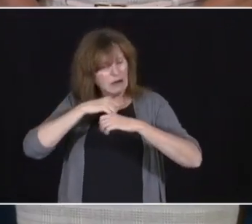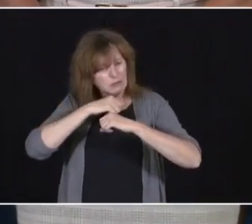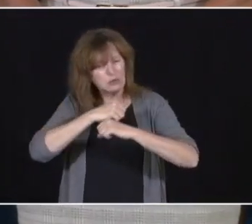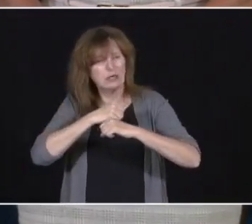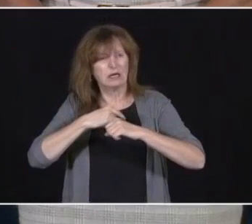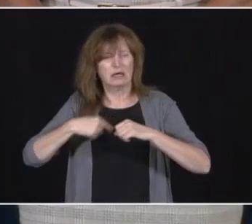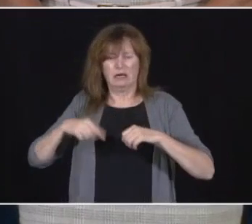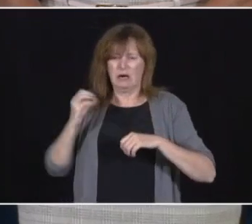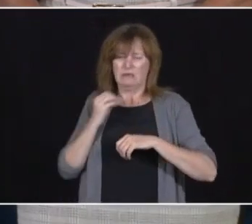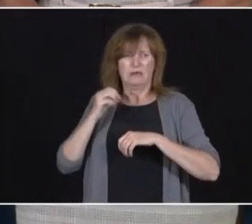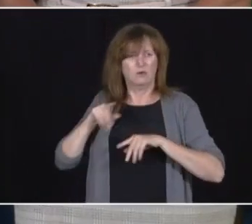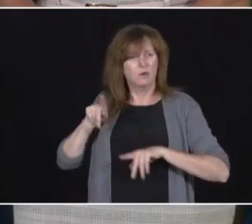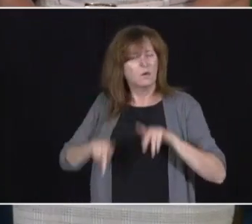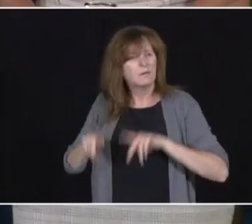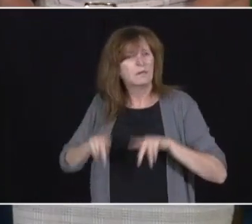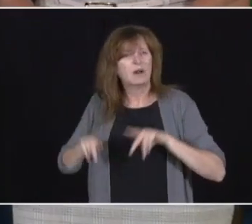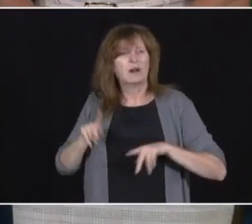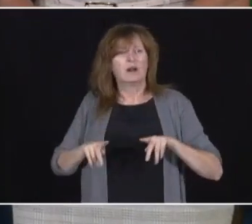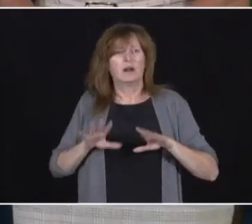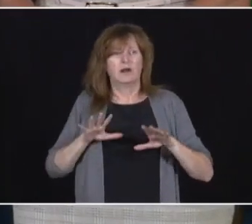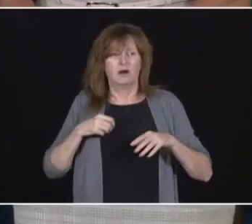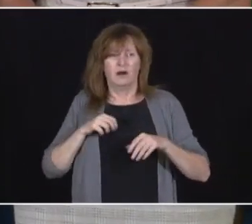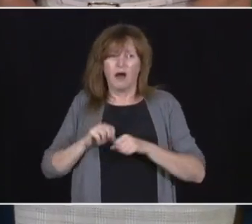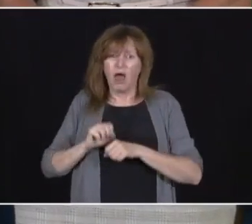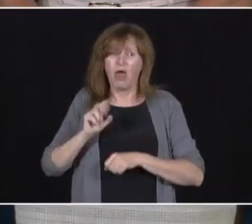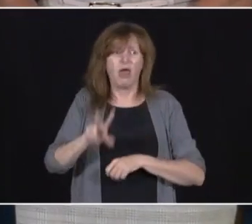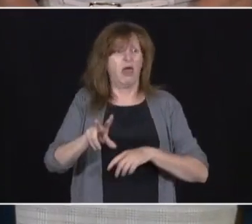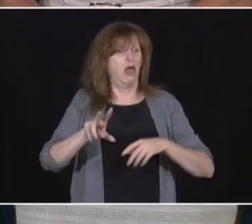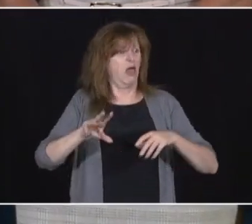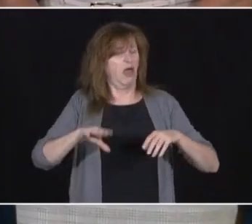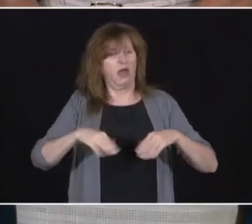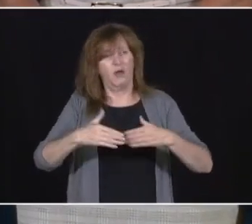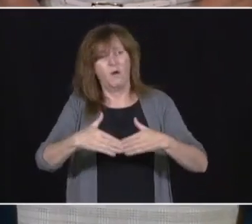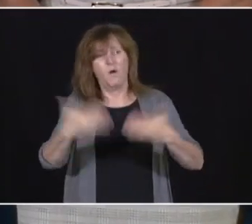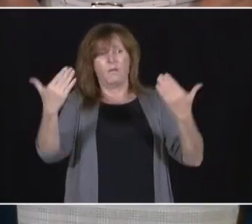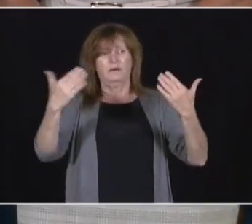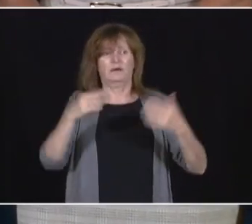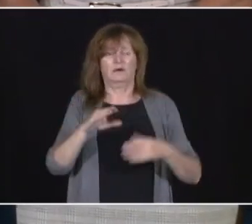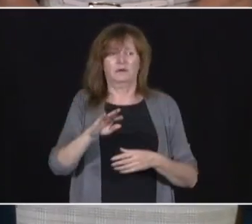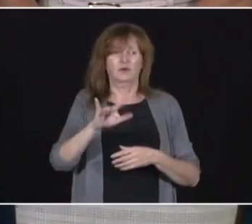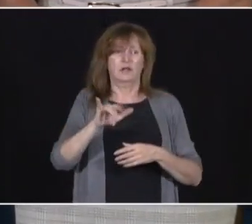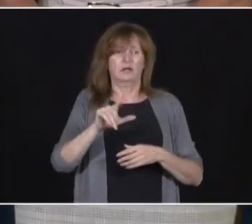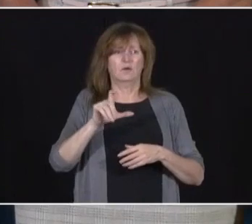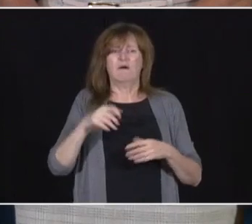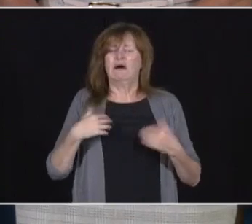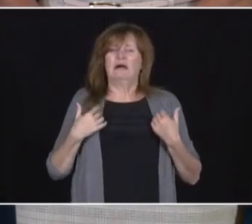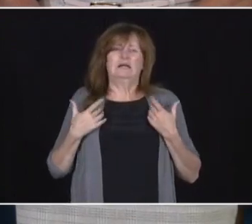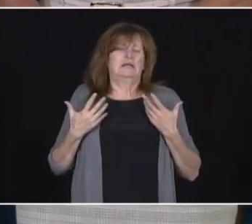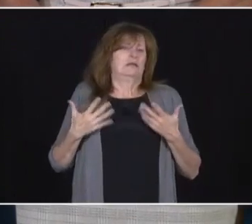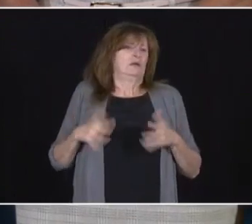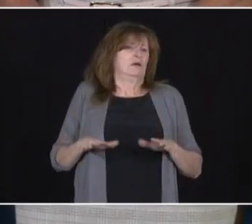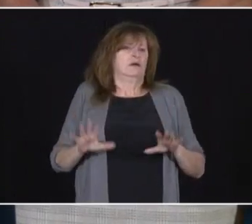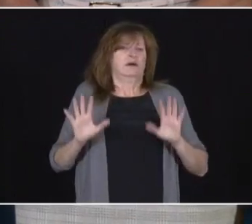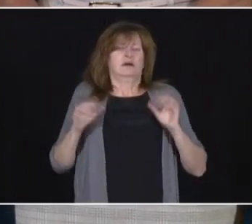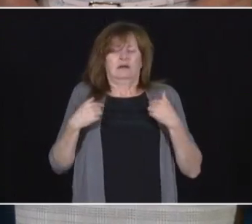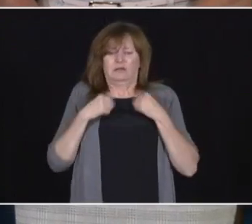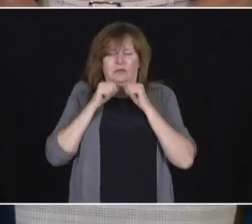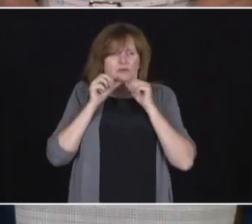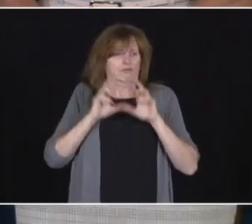don't want to be those states. I want to protect the people here in Ontario. And I just think that we are opening it up too